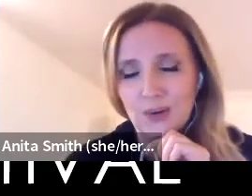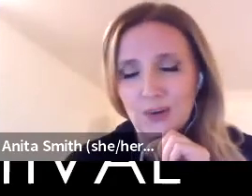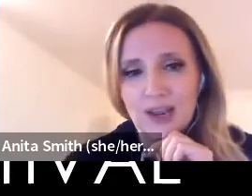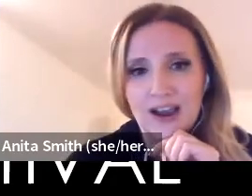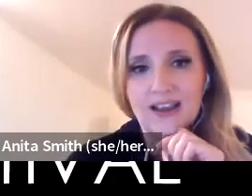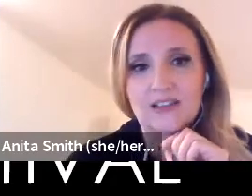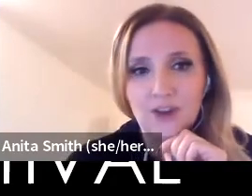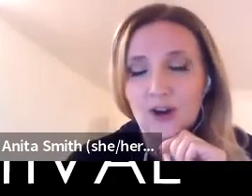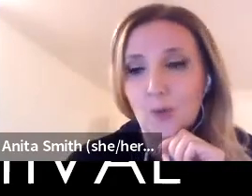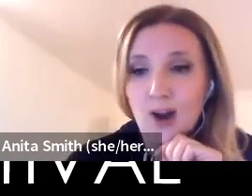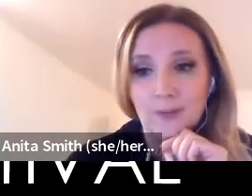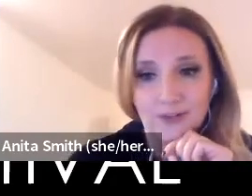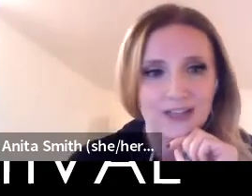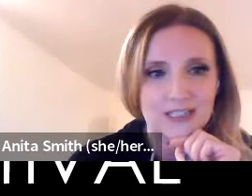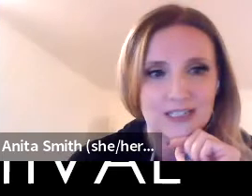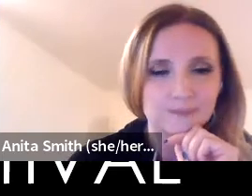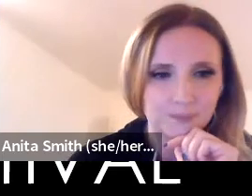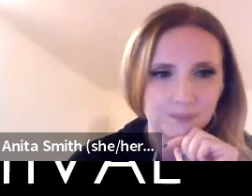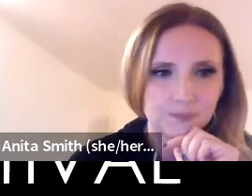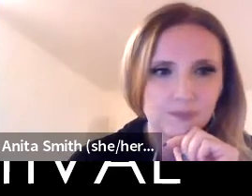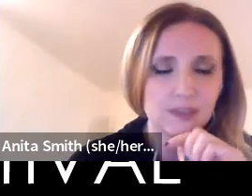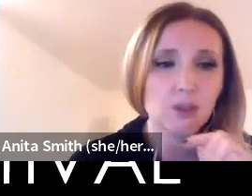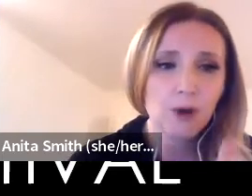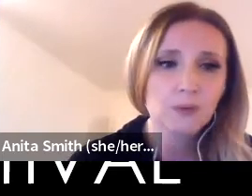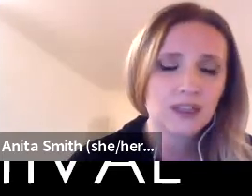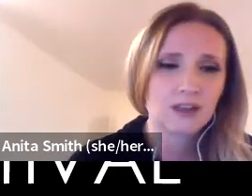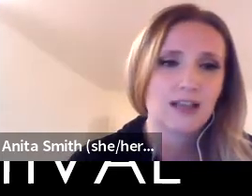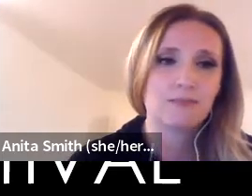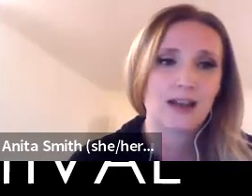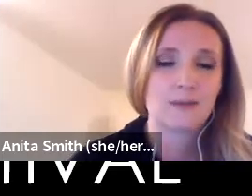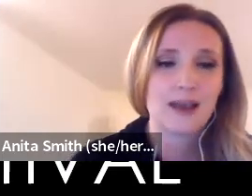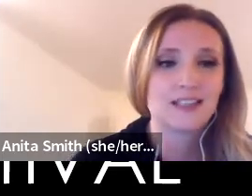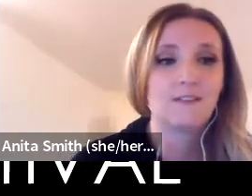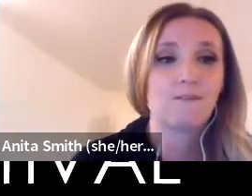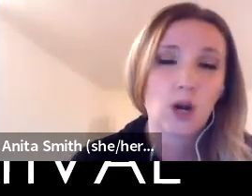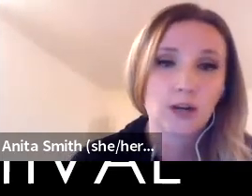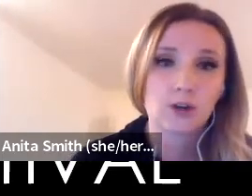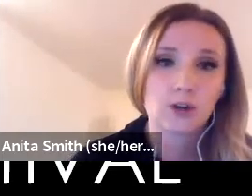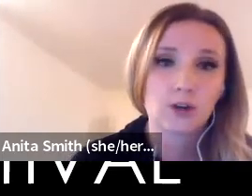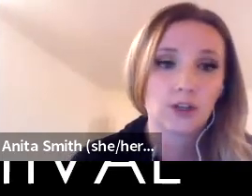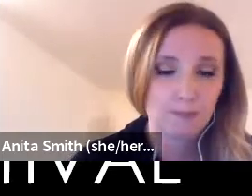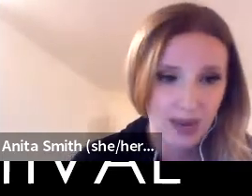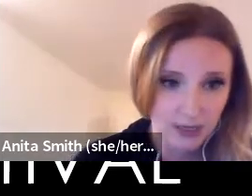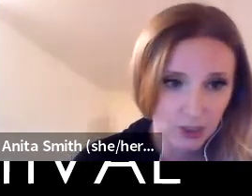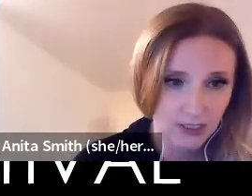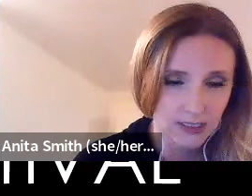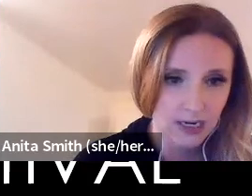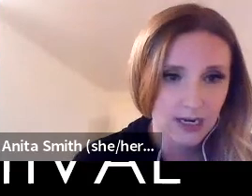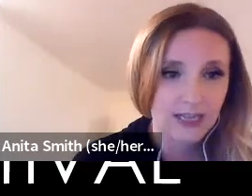So it's a very walkable festival. The Broadway Theater has a max capacity of 430 patrons.